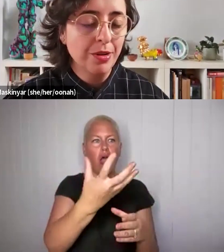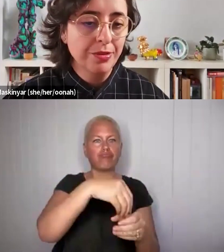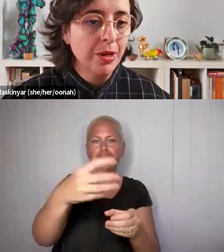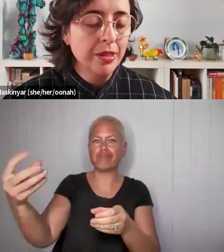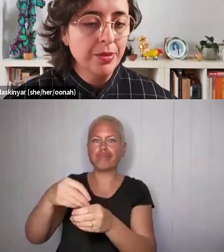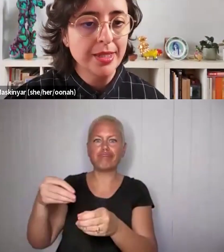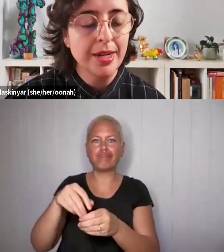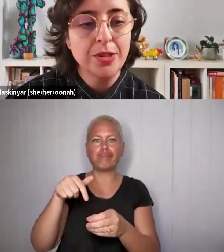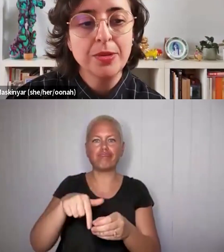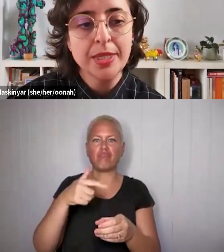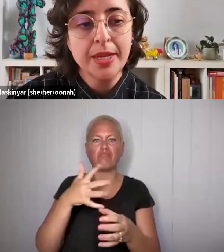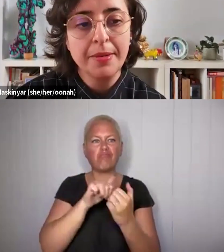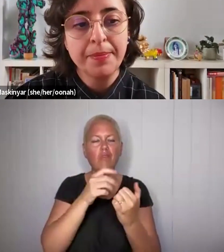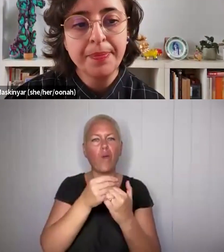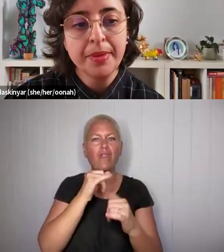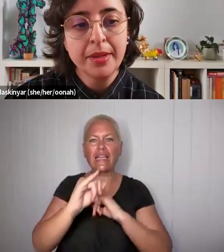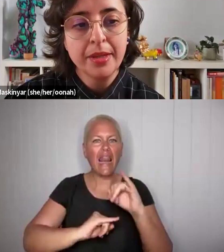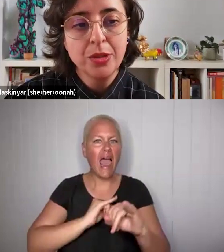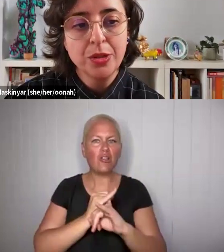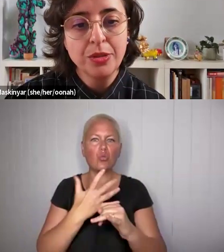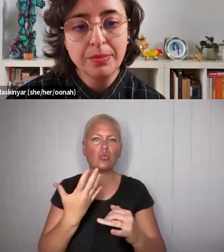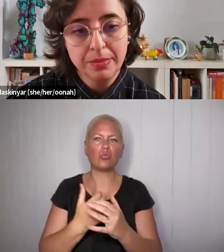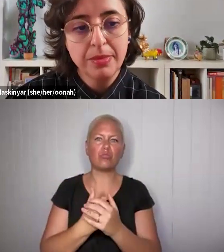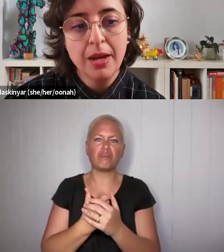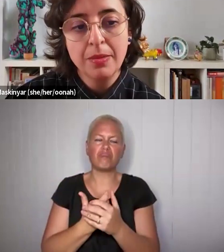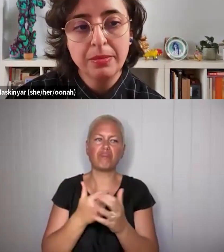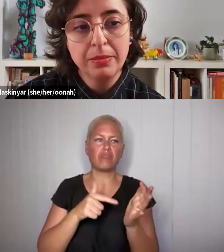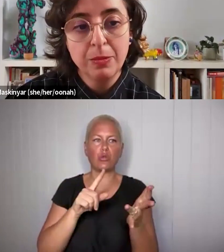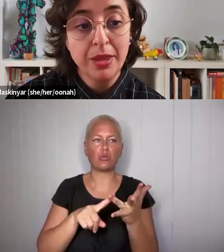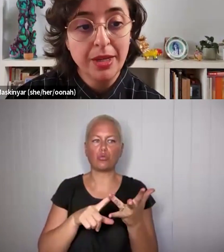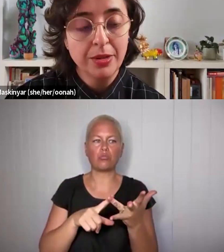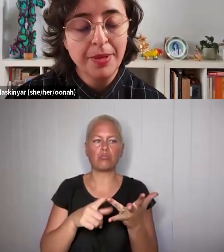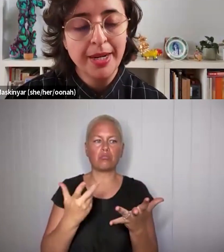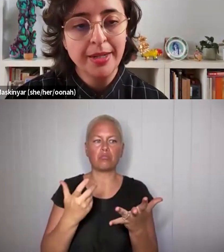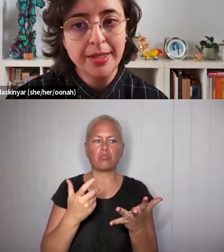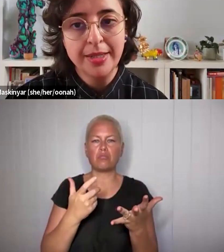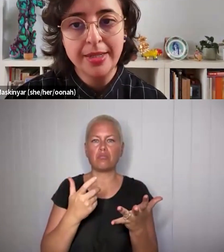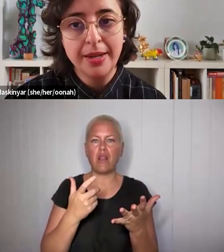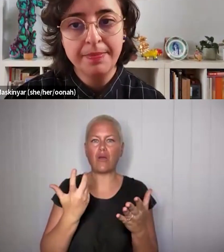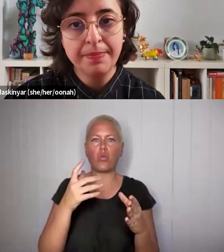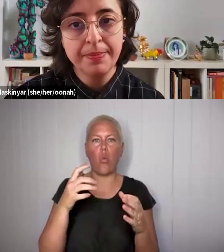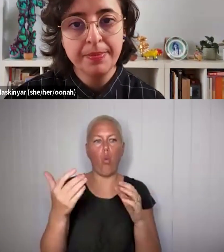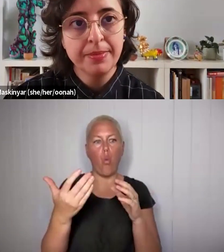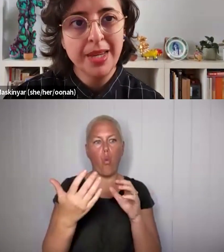have often worked with international's with the nominated artistic team.